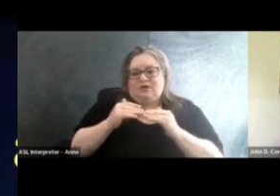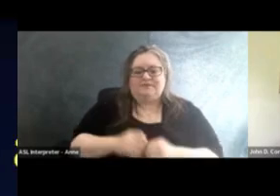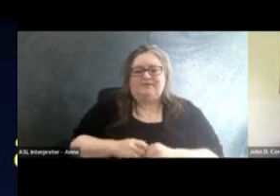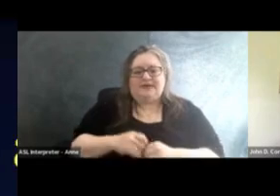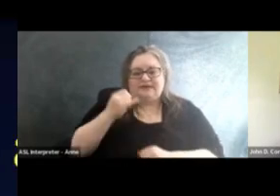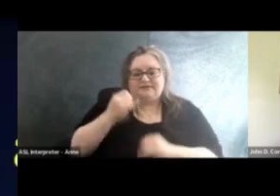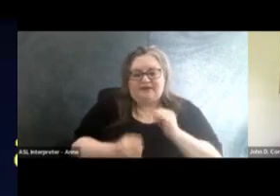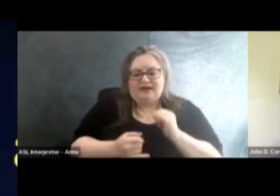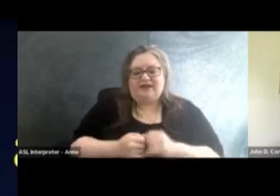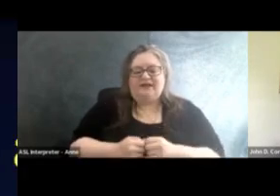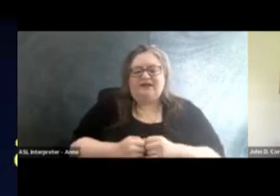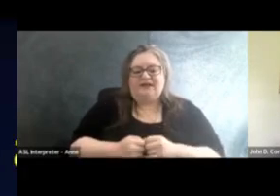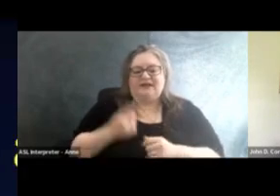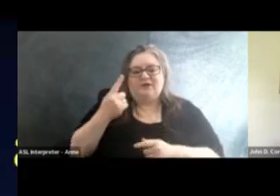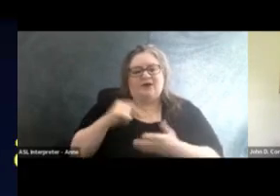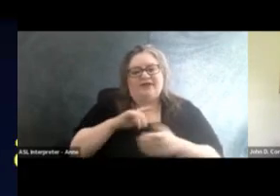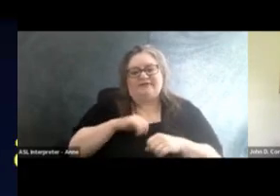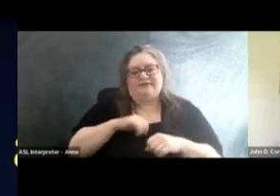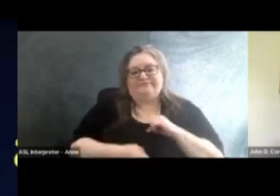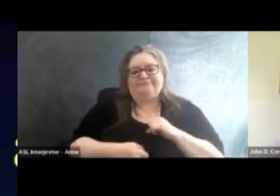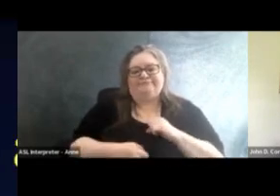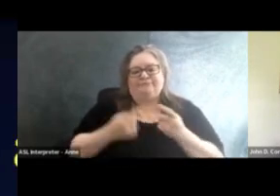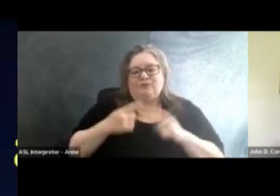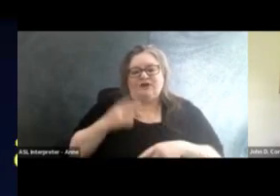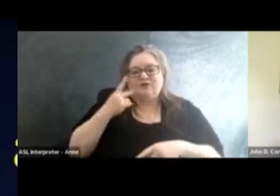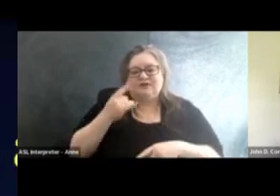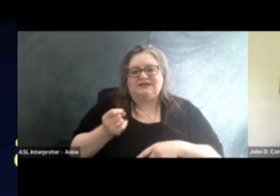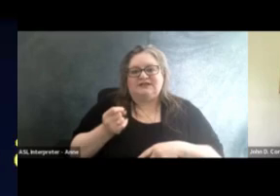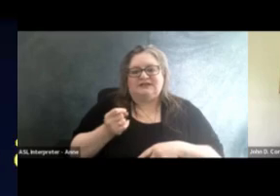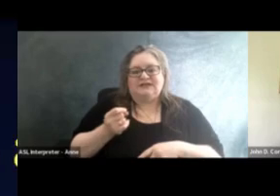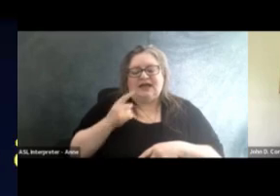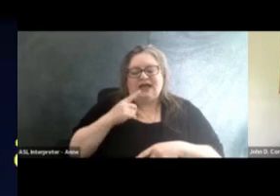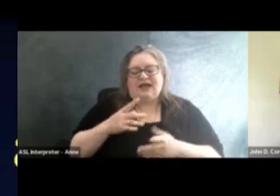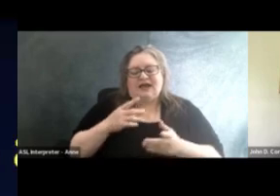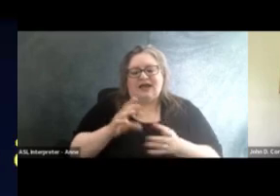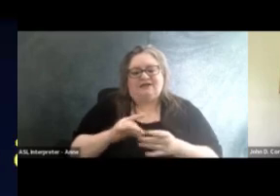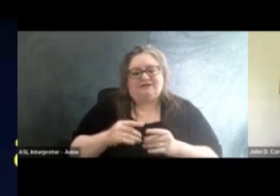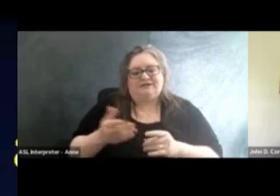that breaks my heart, what we used to see it was that, and I've alluded this already, that